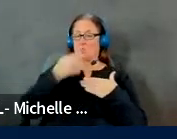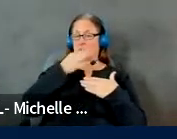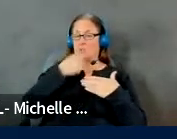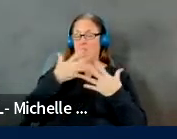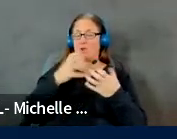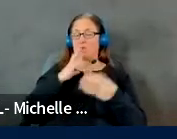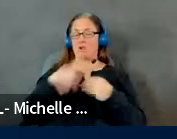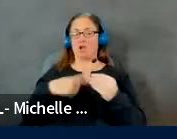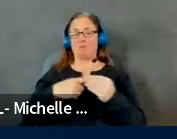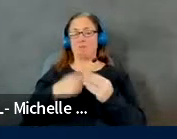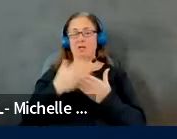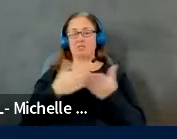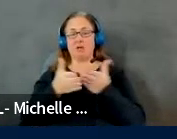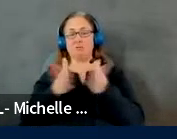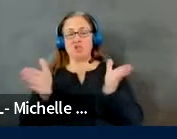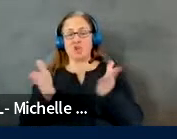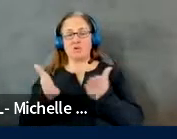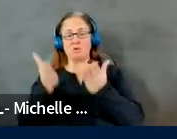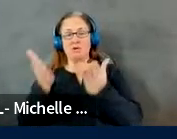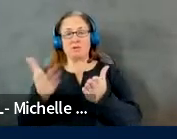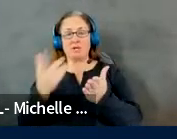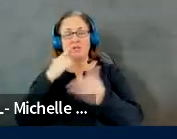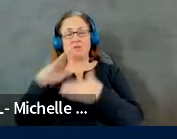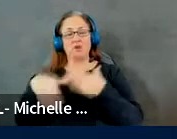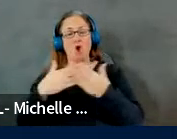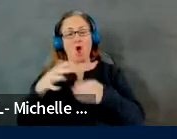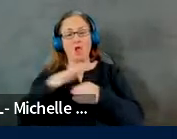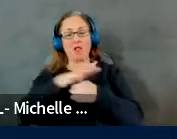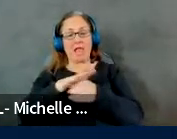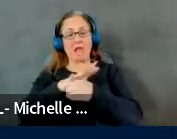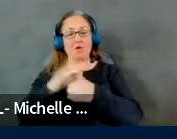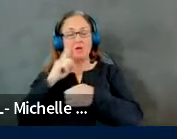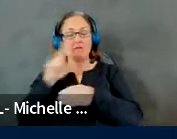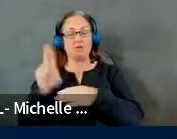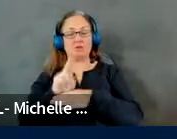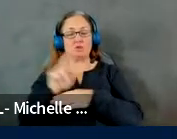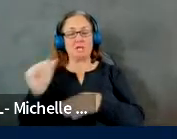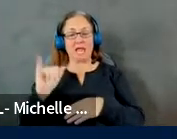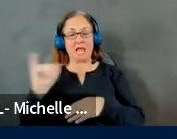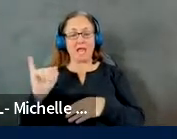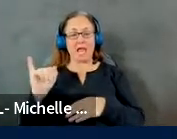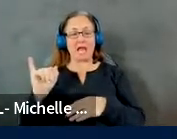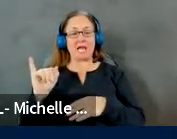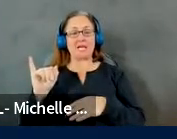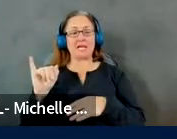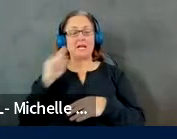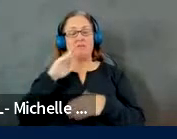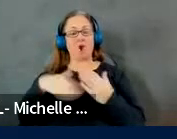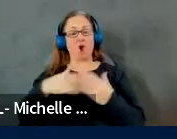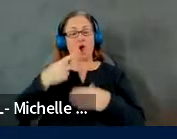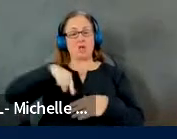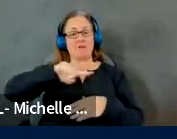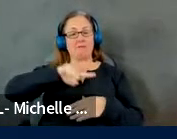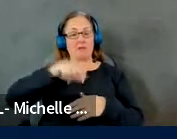about some general recommendations for all areas of use of AI for all of us to keep in mind as we